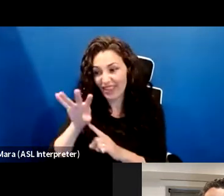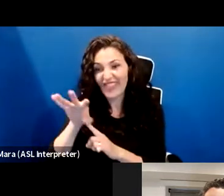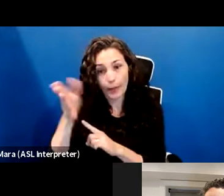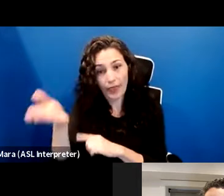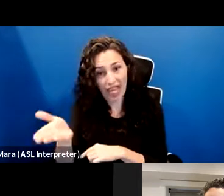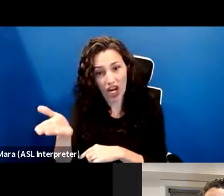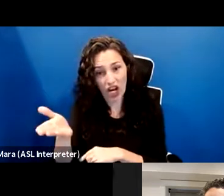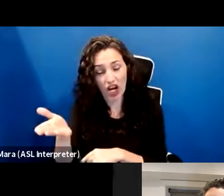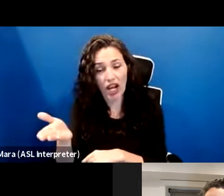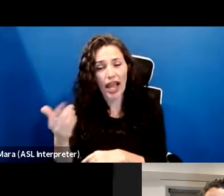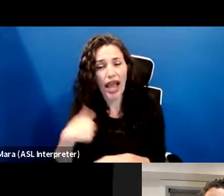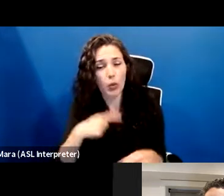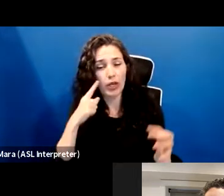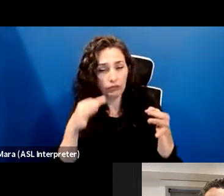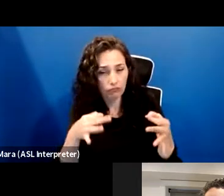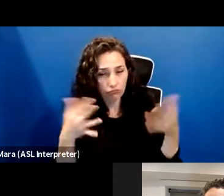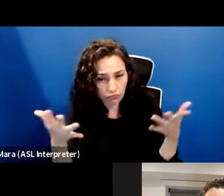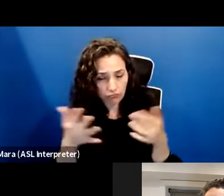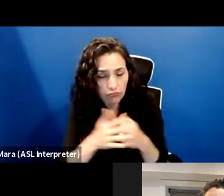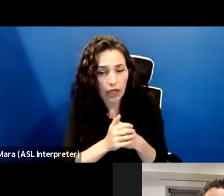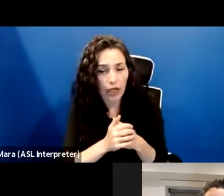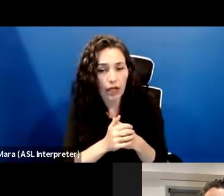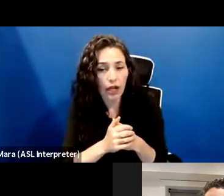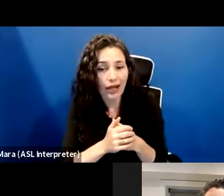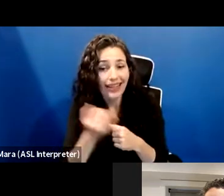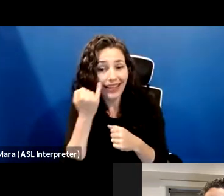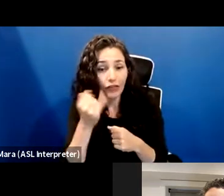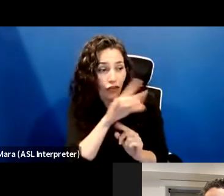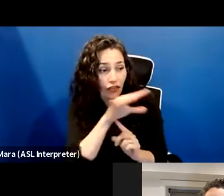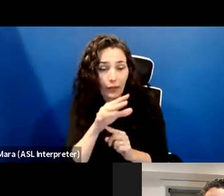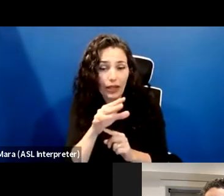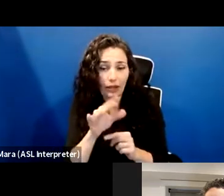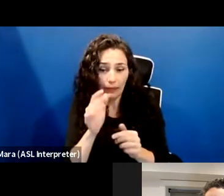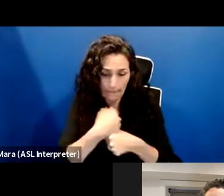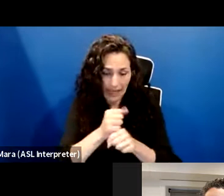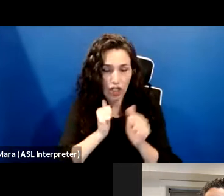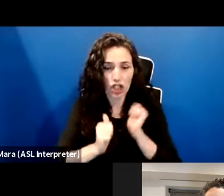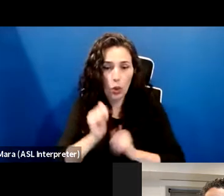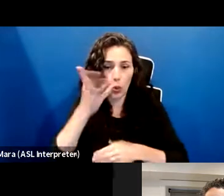you know, when you making a show or a film in a hospital, you meet all corners of life.